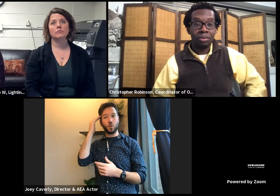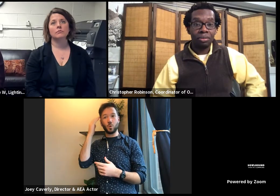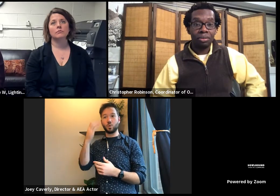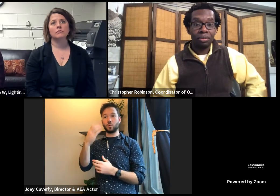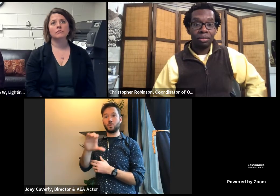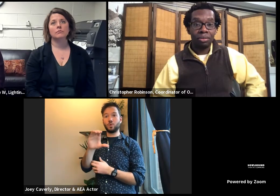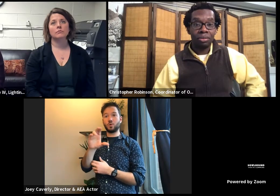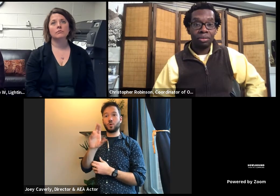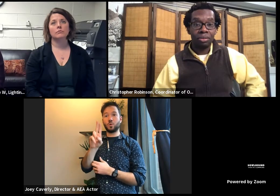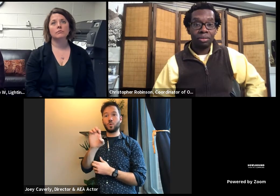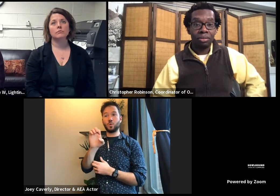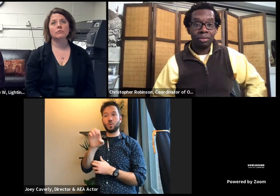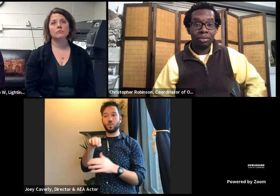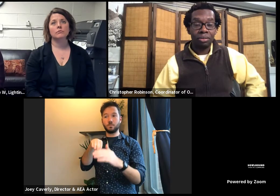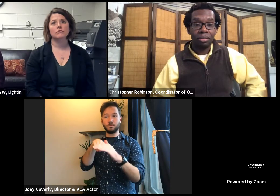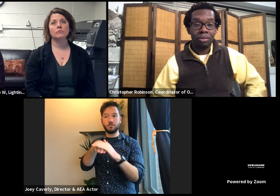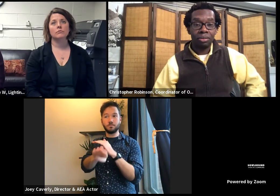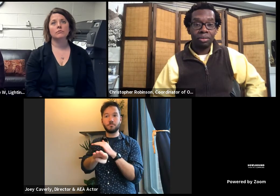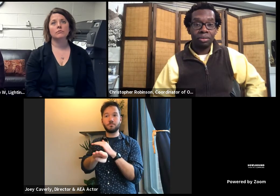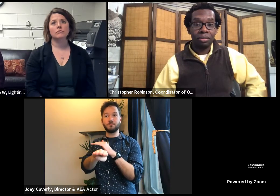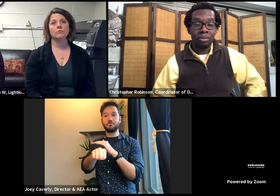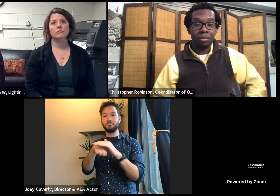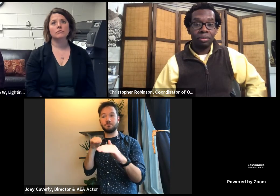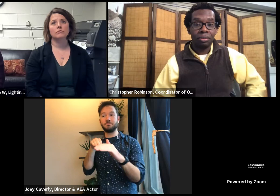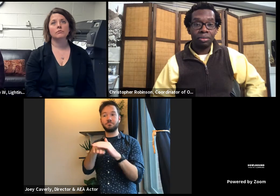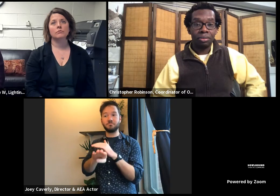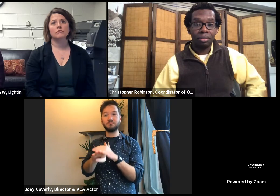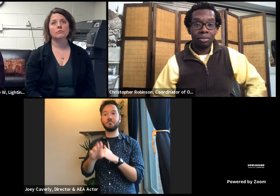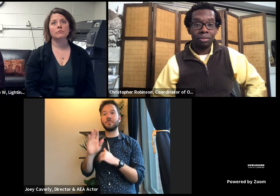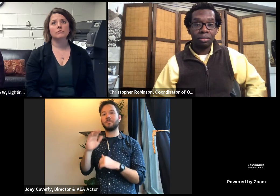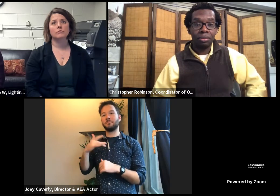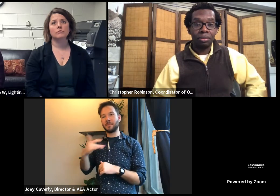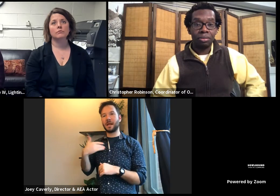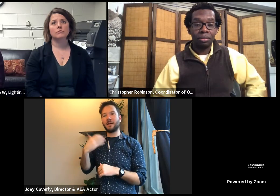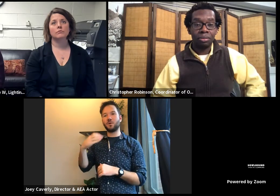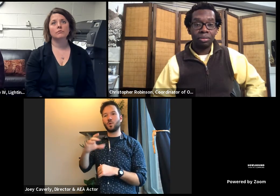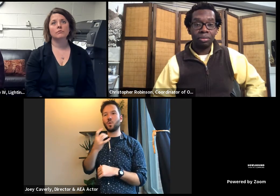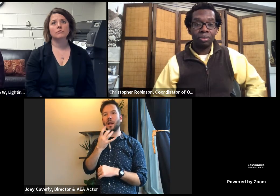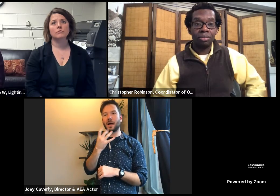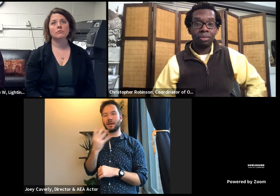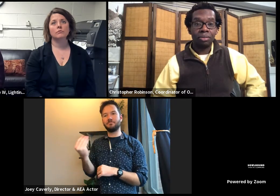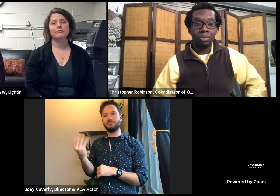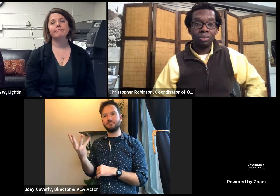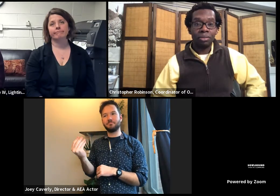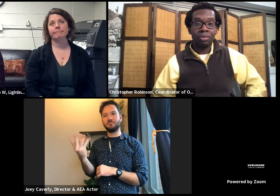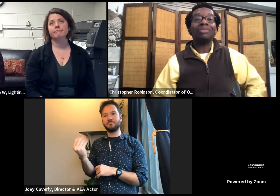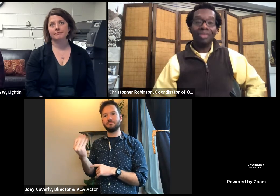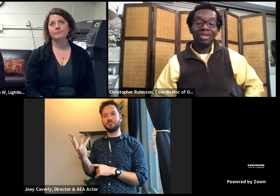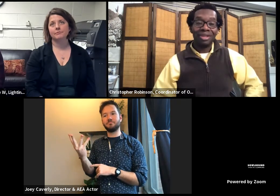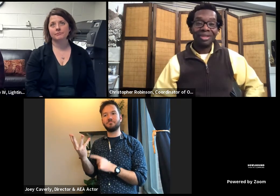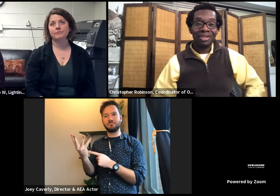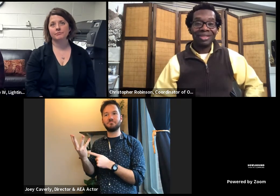let's say I am backstage and I need to know my cue for an entrance, I might have a cue light.